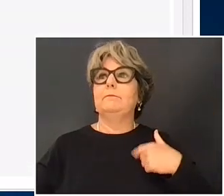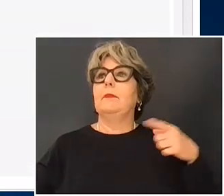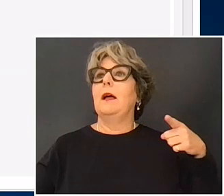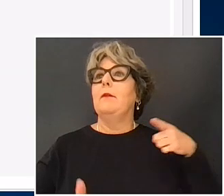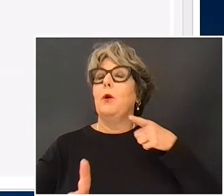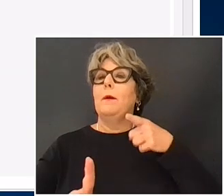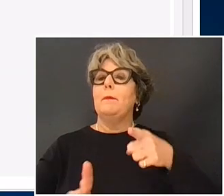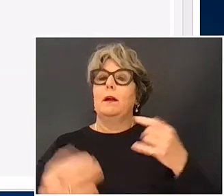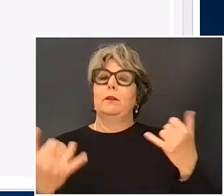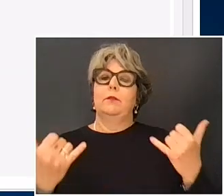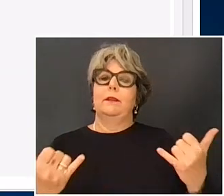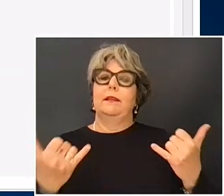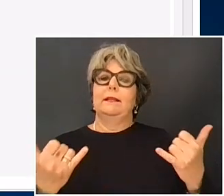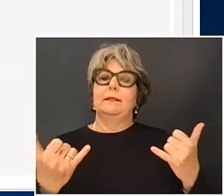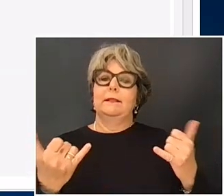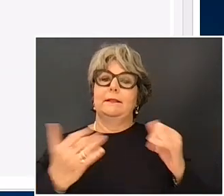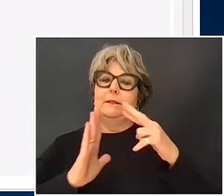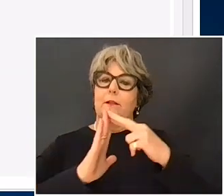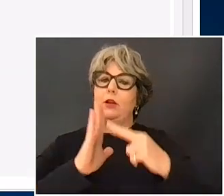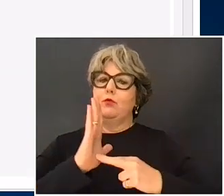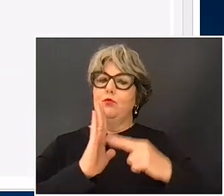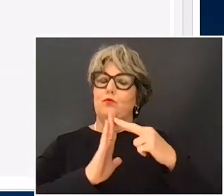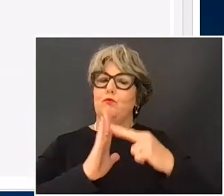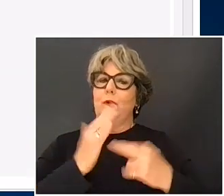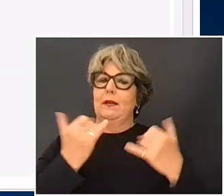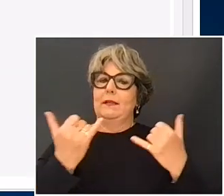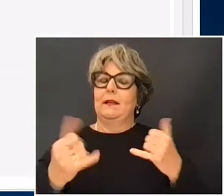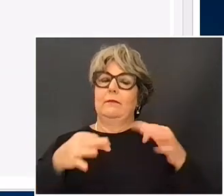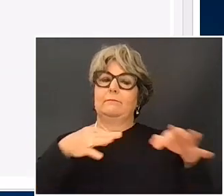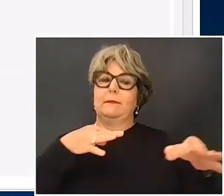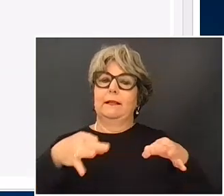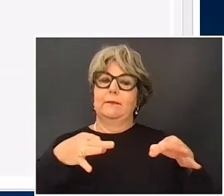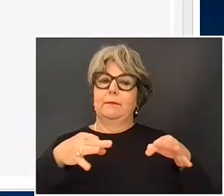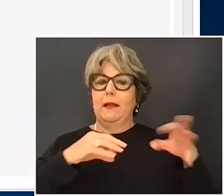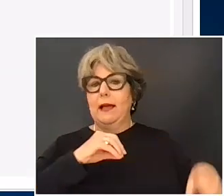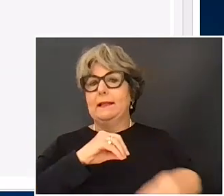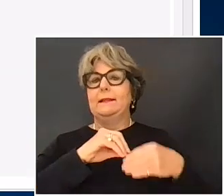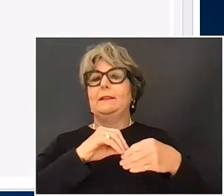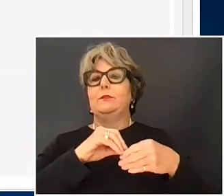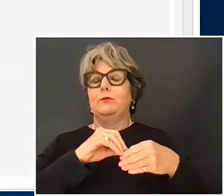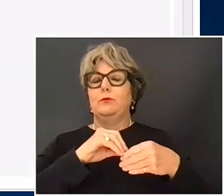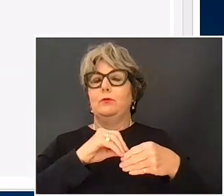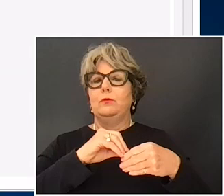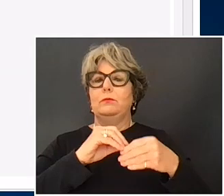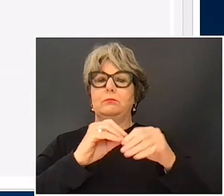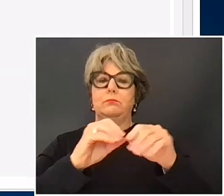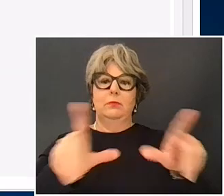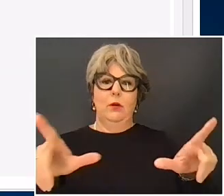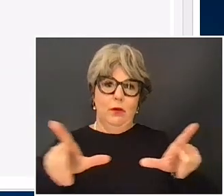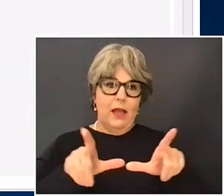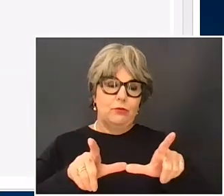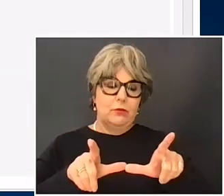regulations that define additional location, to which we had proposed to add